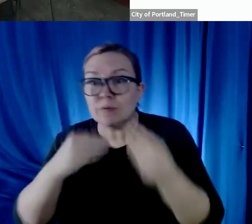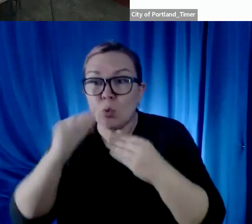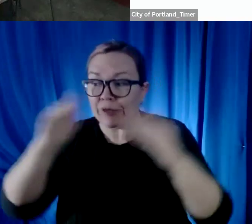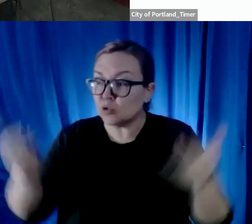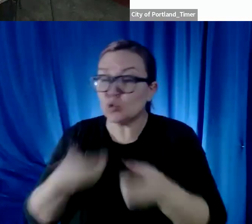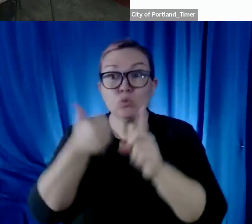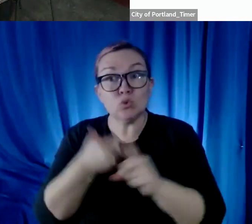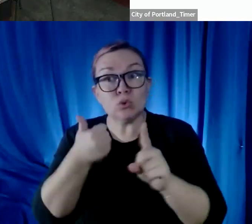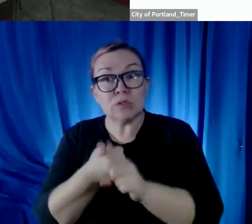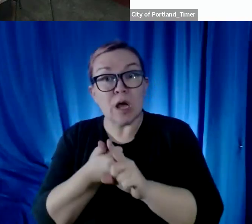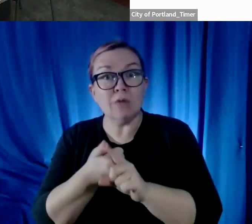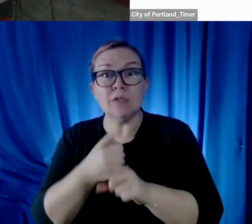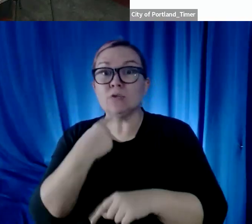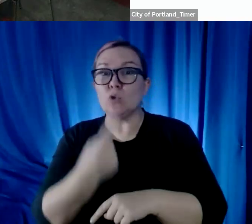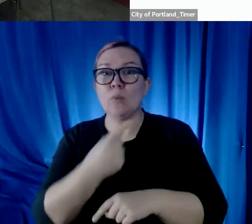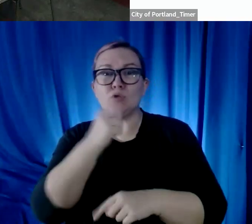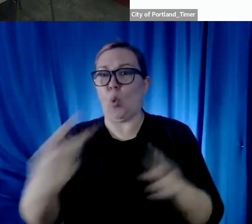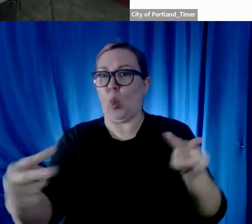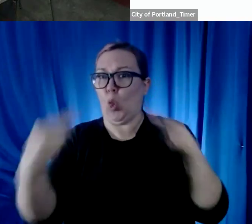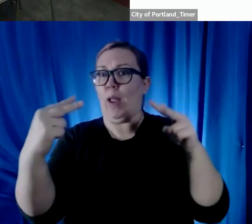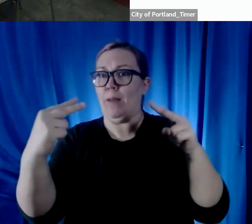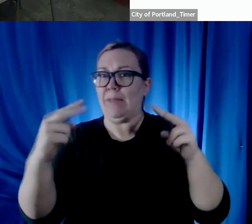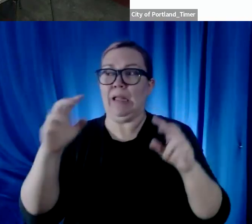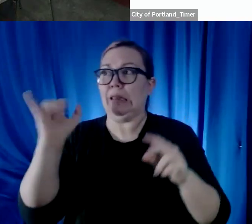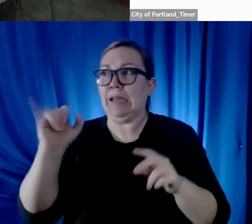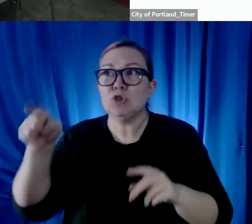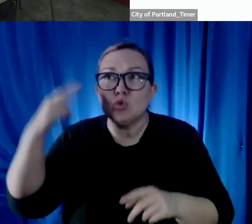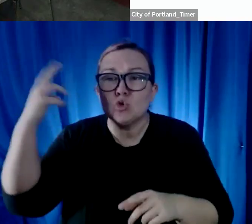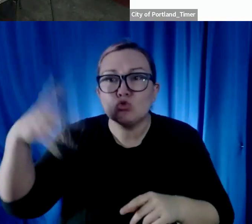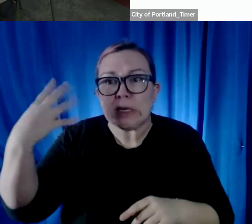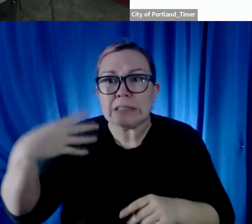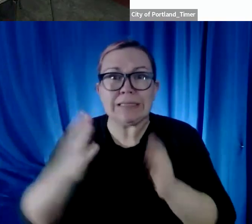Told me not to look at her like she was crazy and asked if I had any toast.